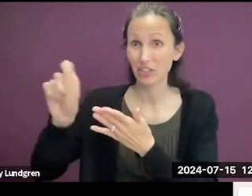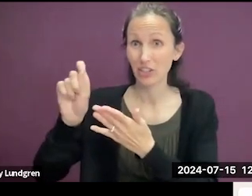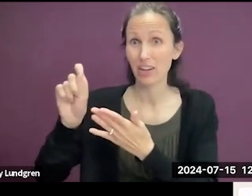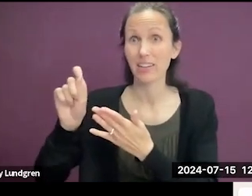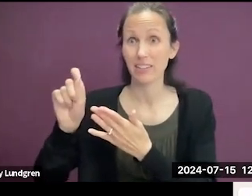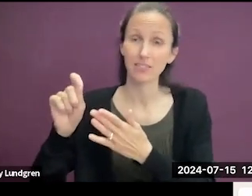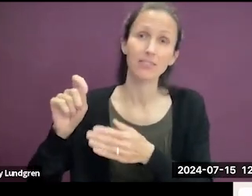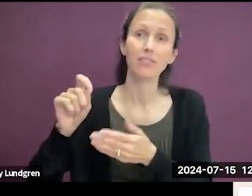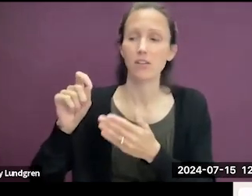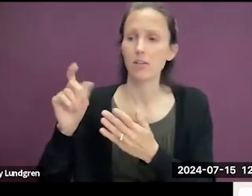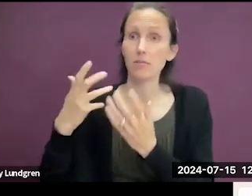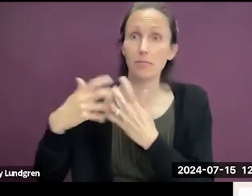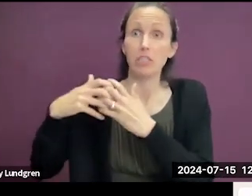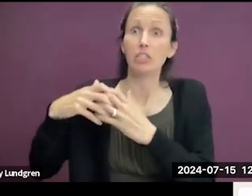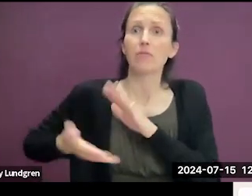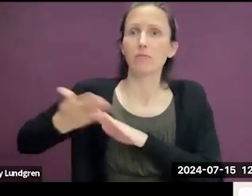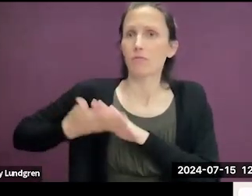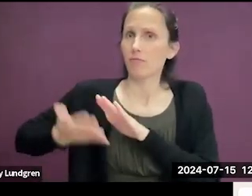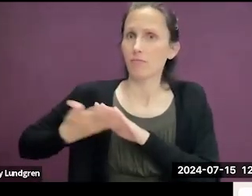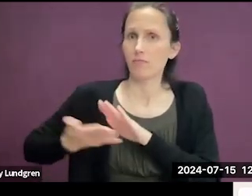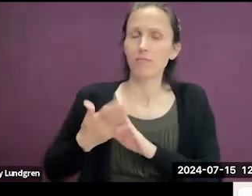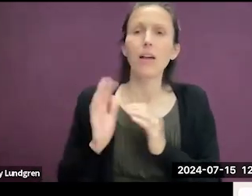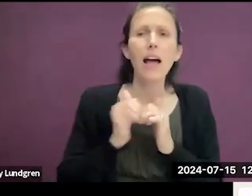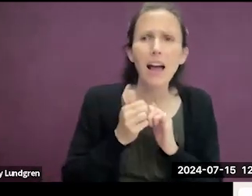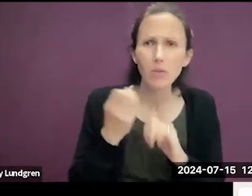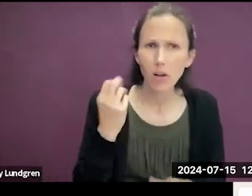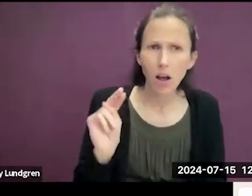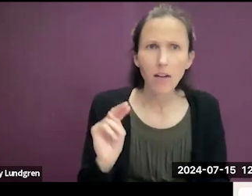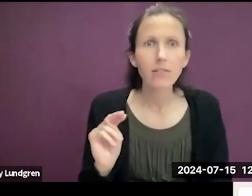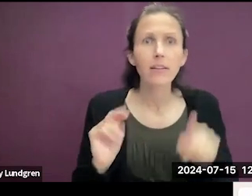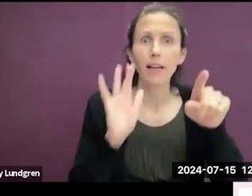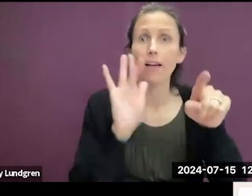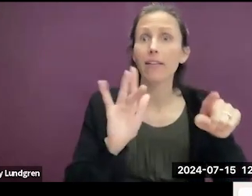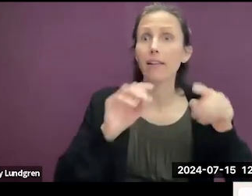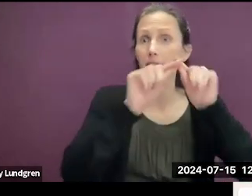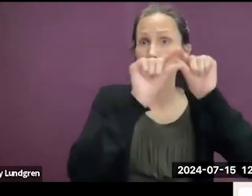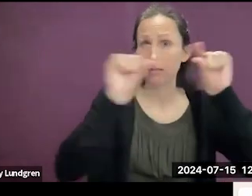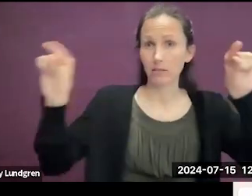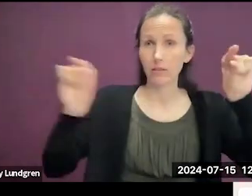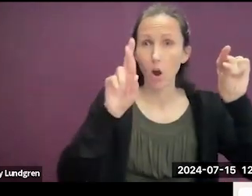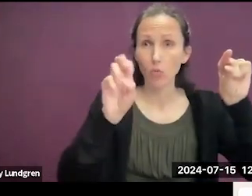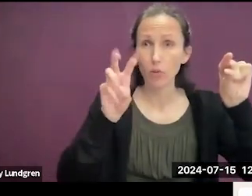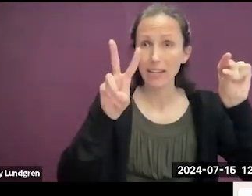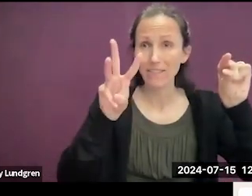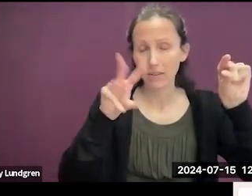So we can turn this on by going to the Review tab, up here at the very top ribbon of our screen,